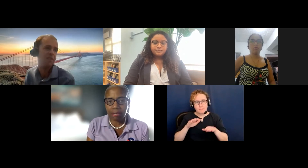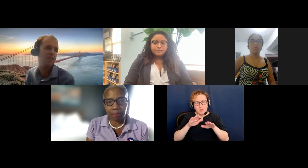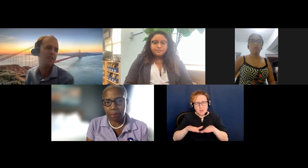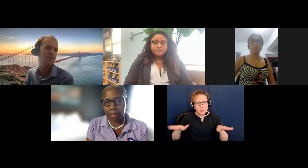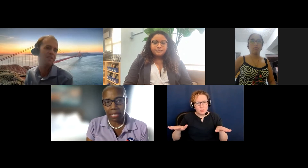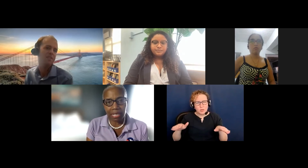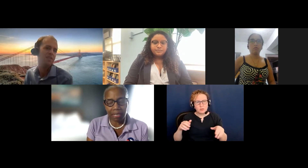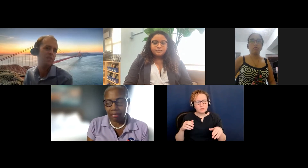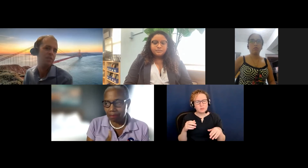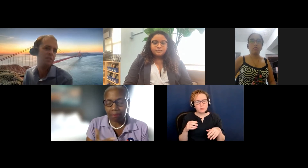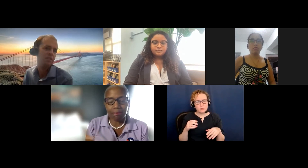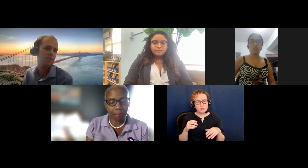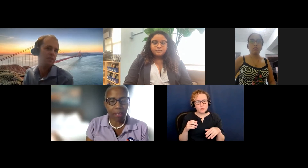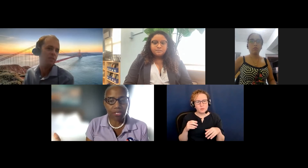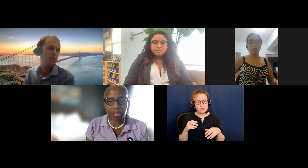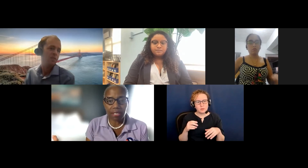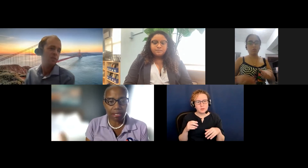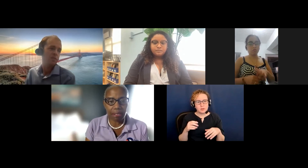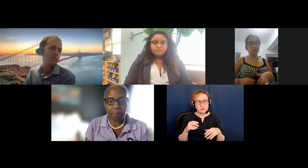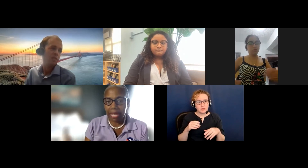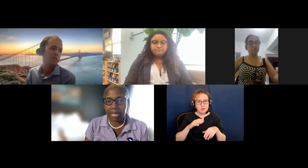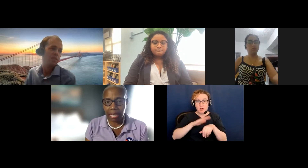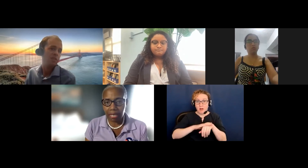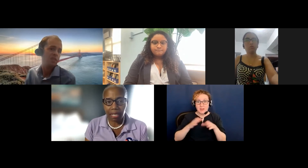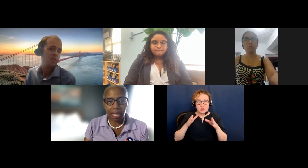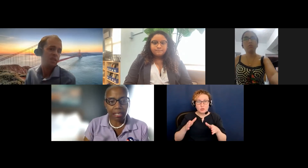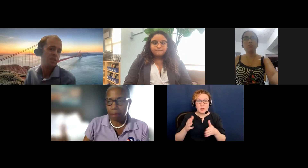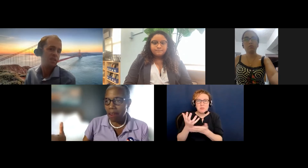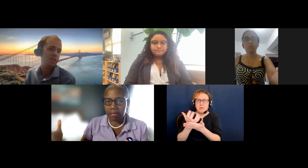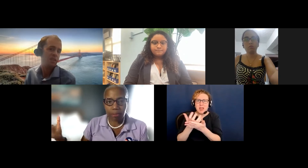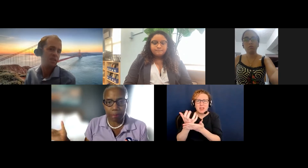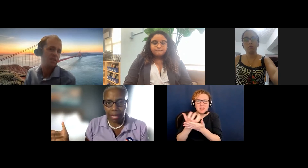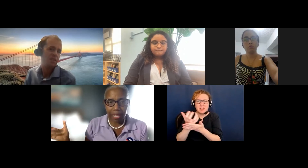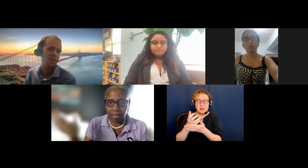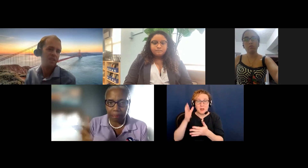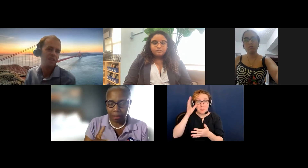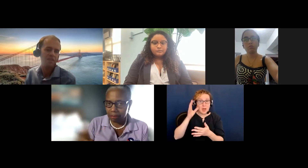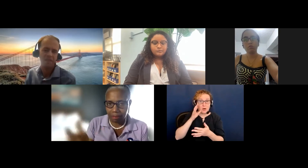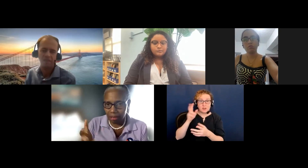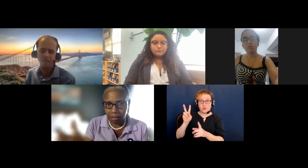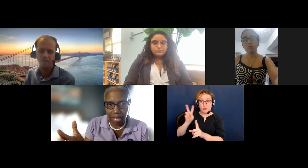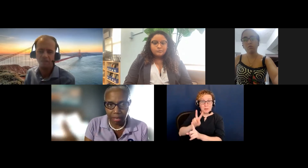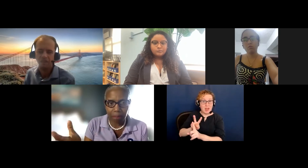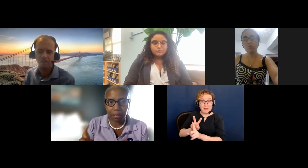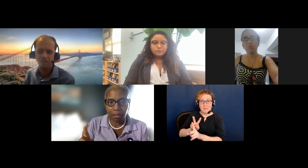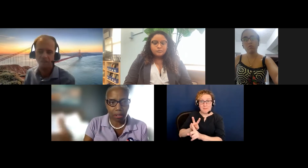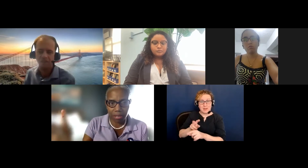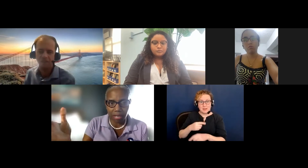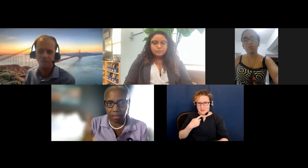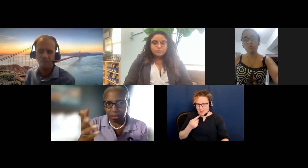would be on the streets begging and their children would be behind them telling them, go here, go